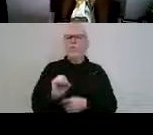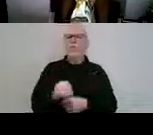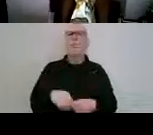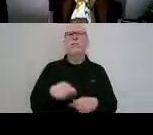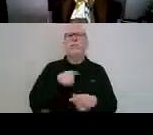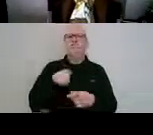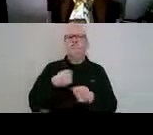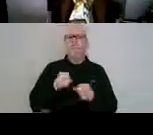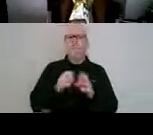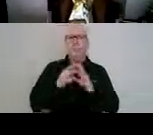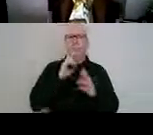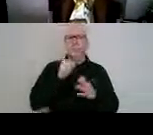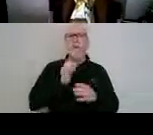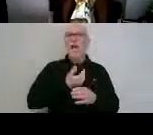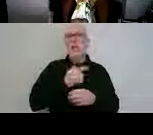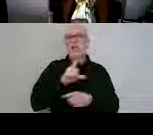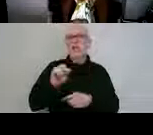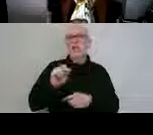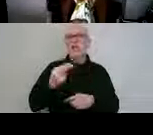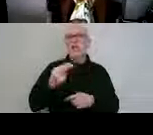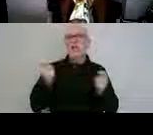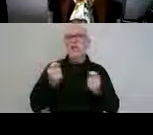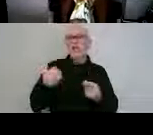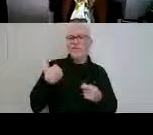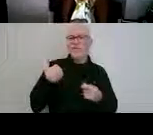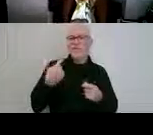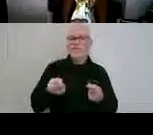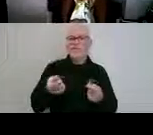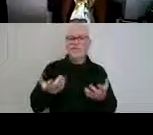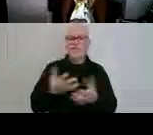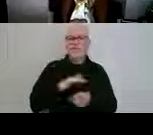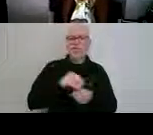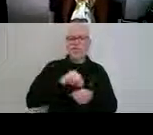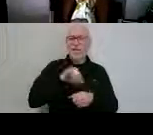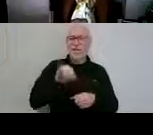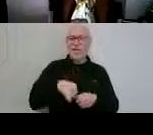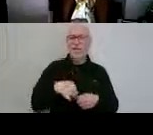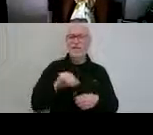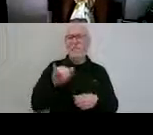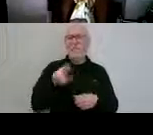We actually just celebrated our 20th anniversary here locally in Indianapolis, Indiana.